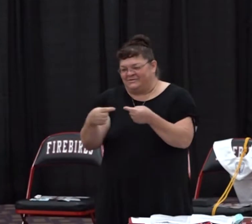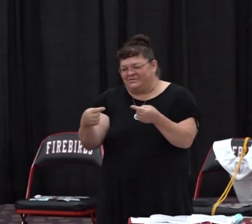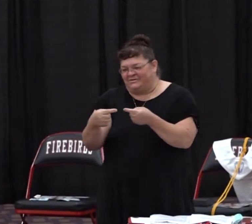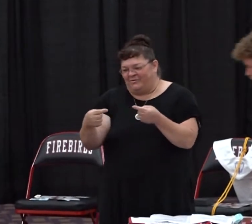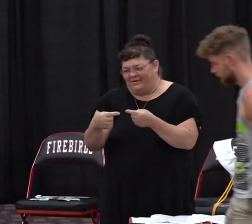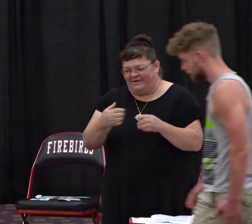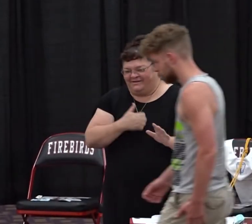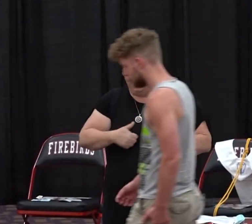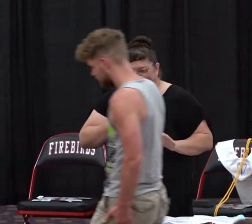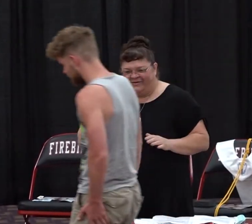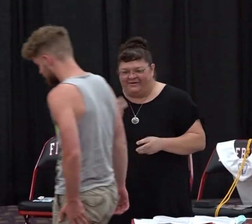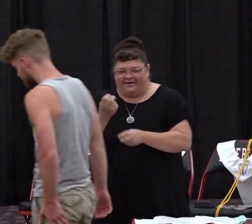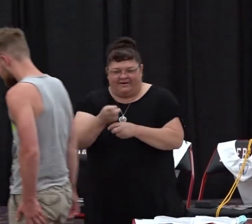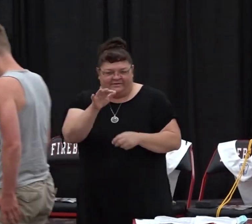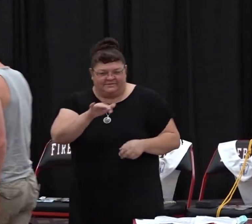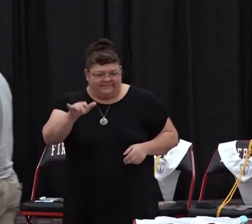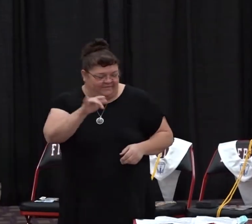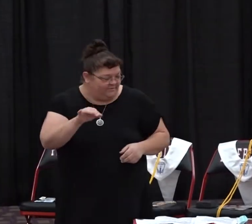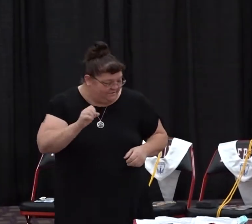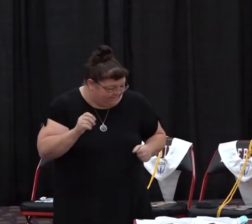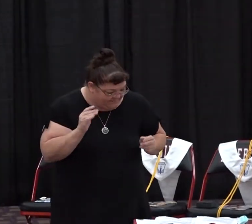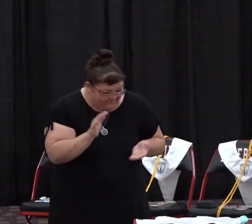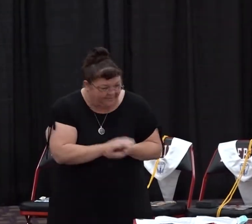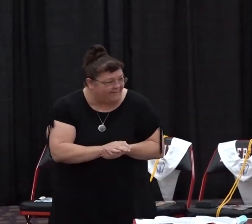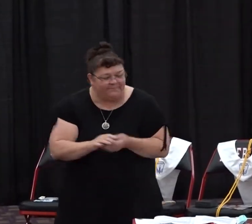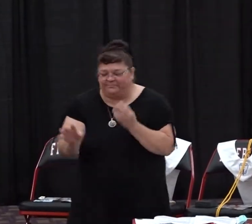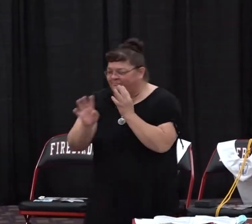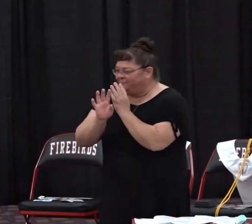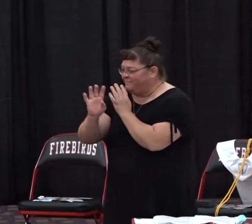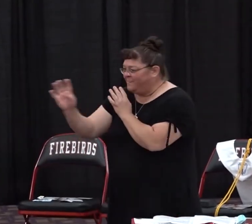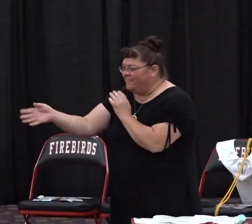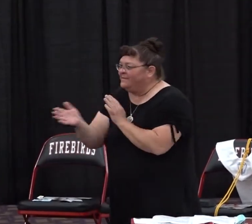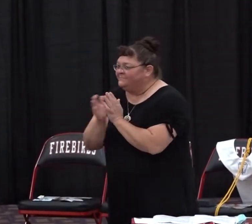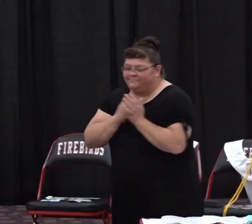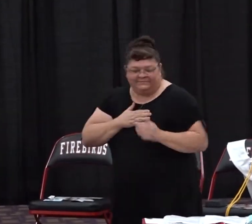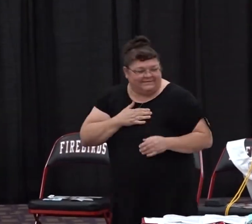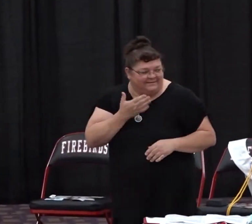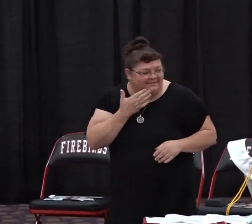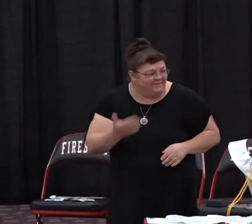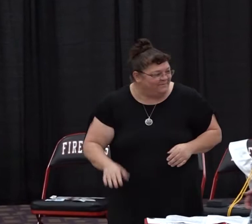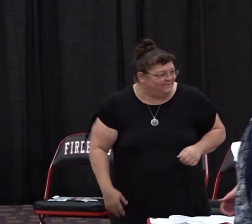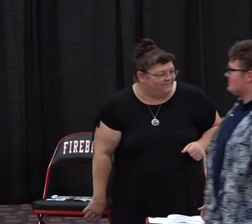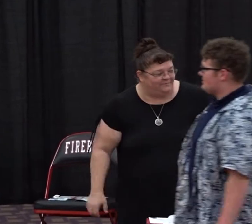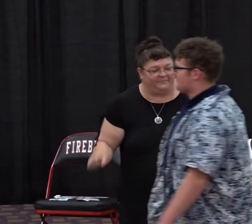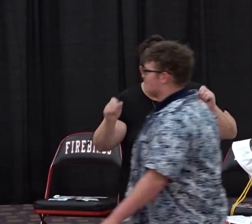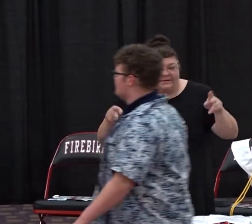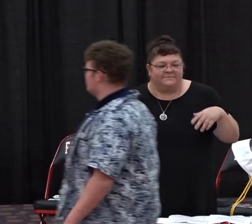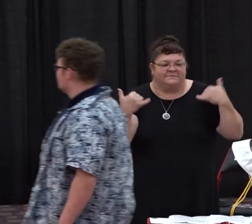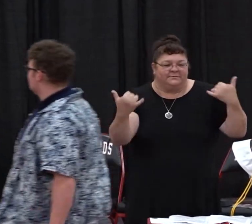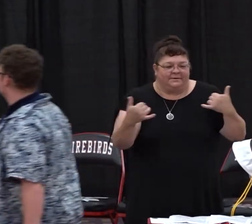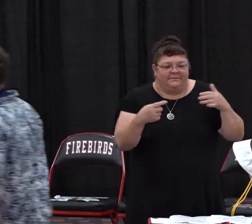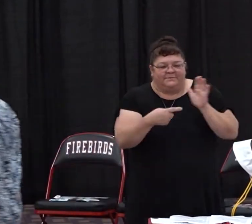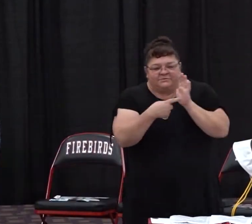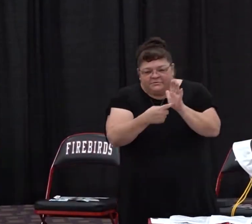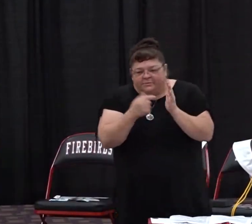My hand really hurts, sorry. It's hard for me to fingerspell today. So if you guys can line up, please. Thank you.